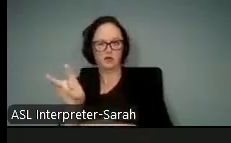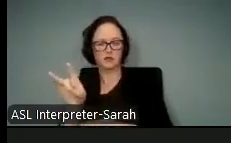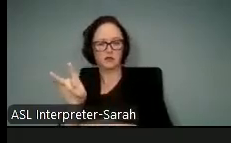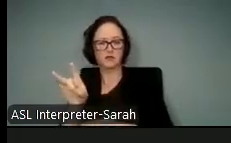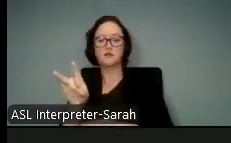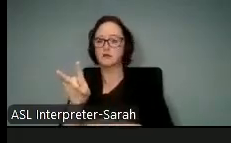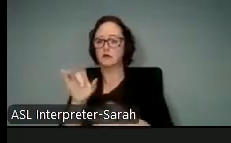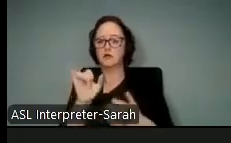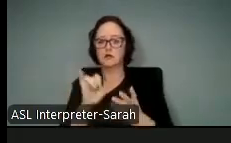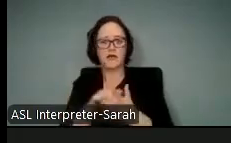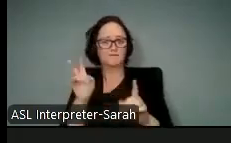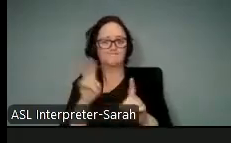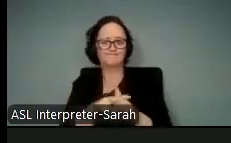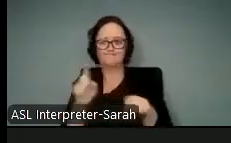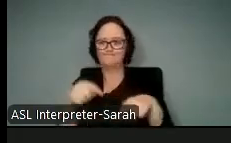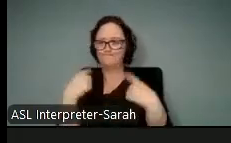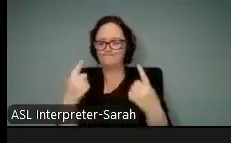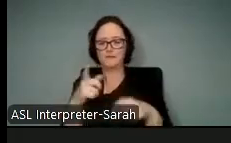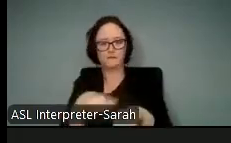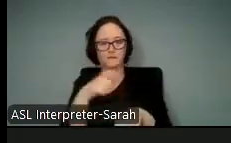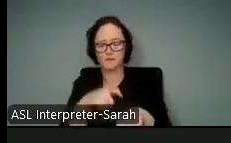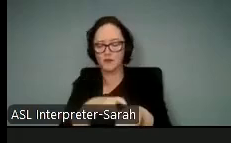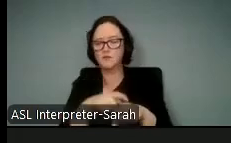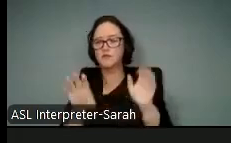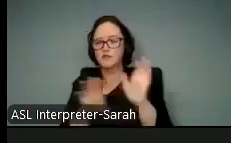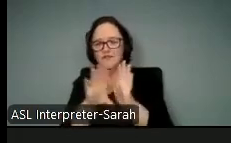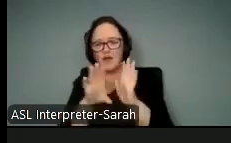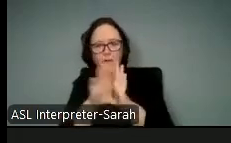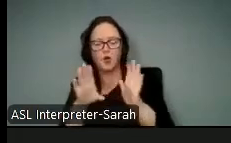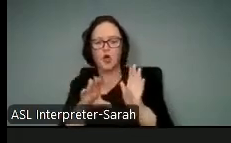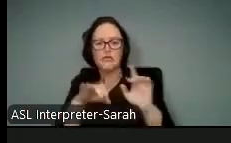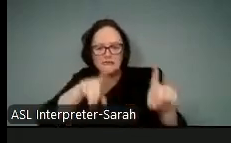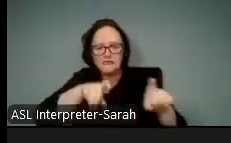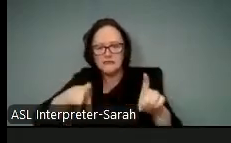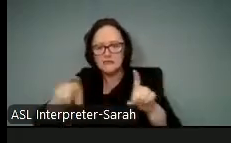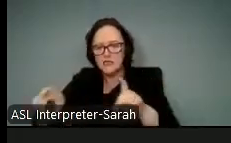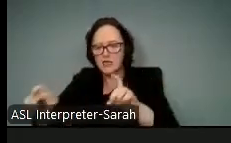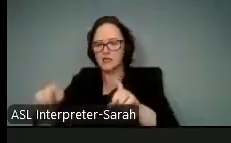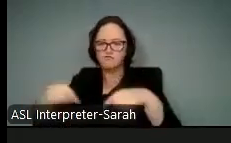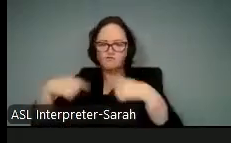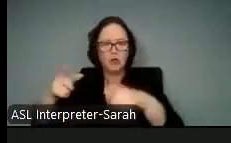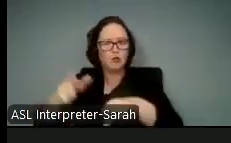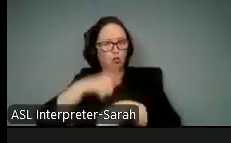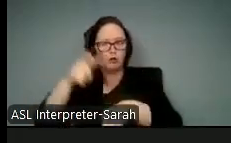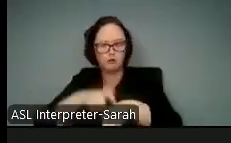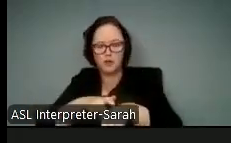Developers have had a lot of time to put their hands on it, to test it, to build implementations. Anyone who looks through GitHub